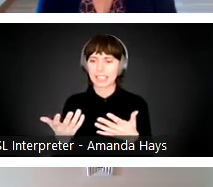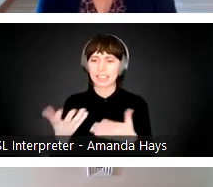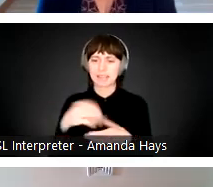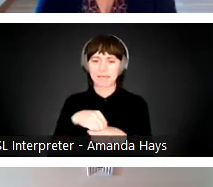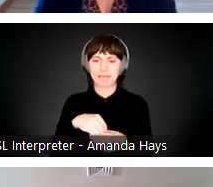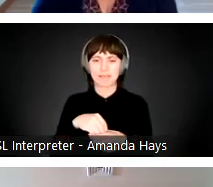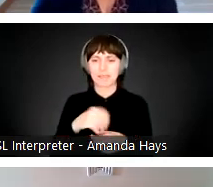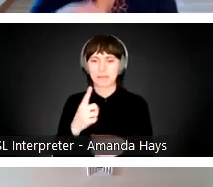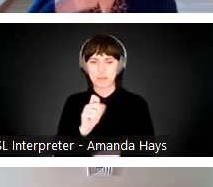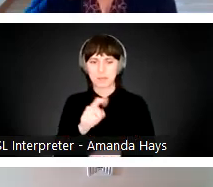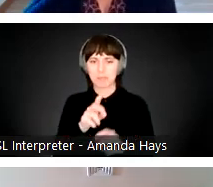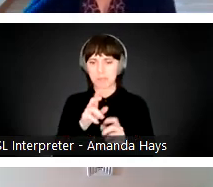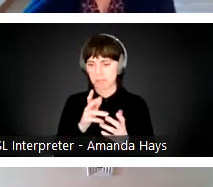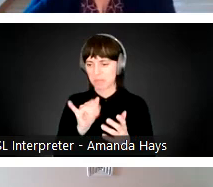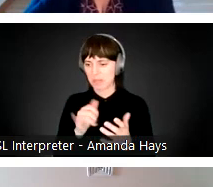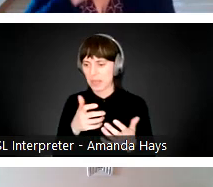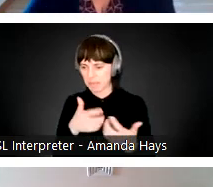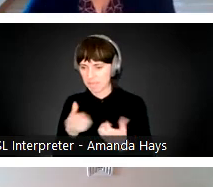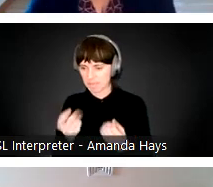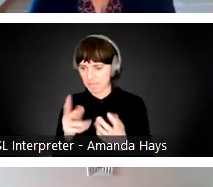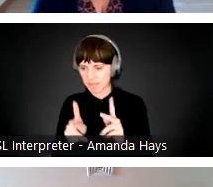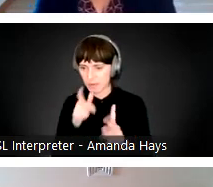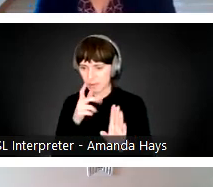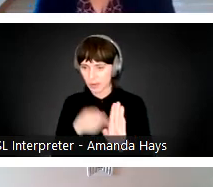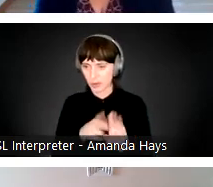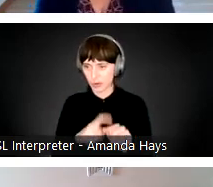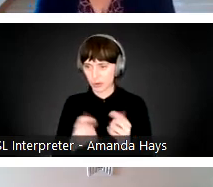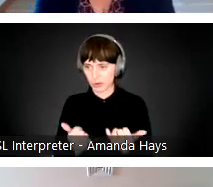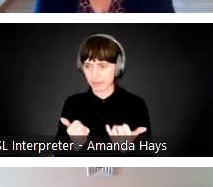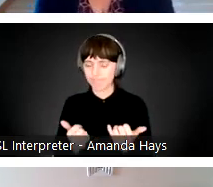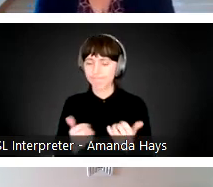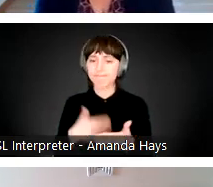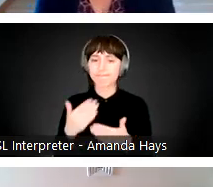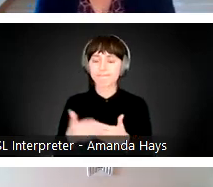the call today. So, this next one says: I